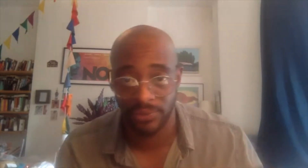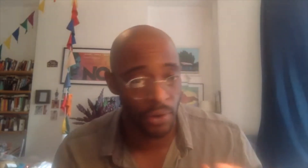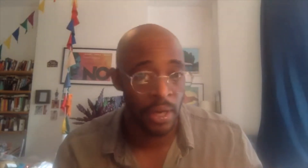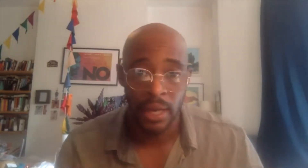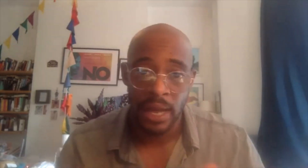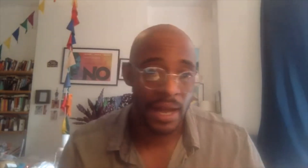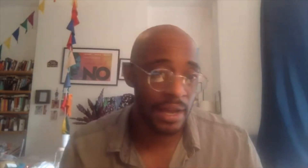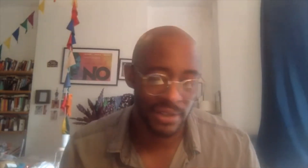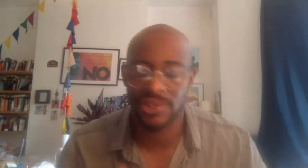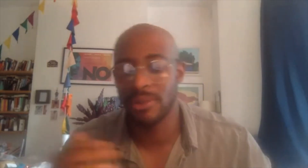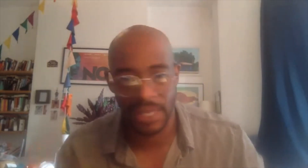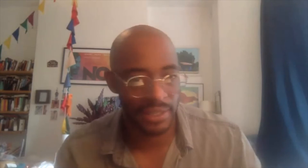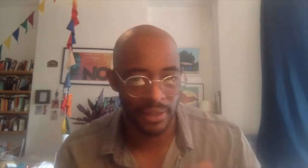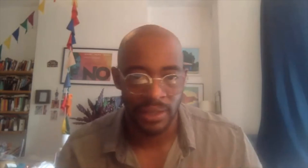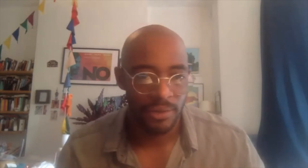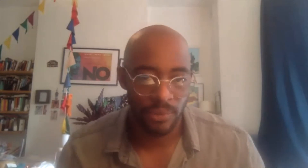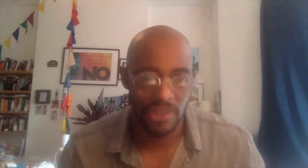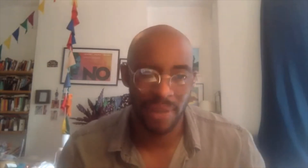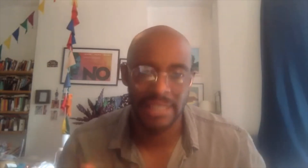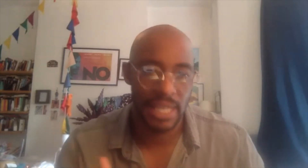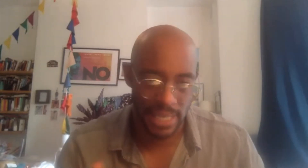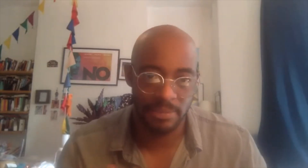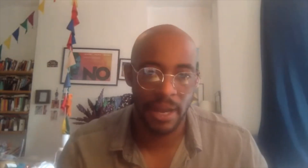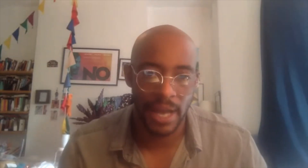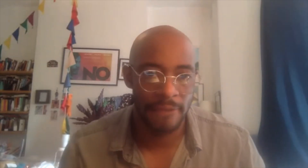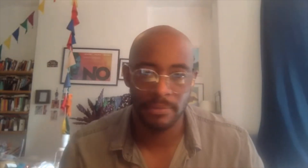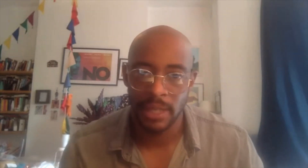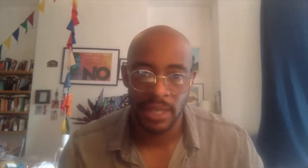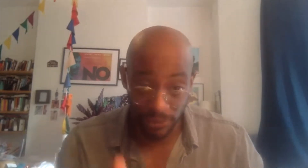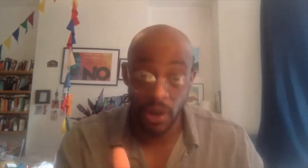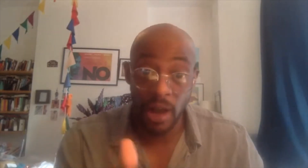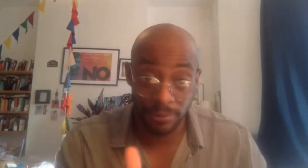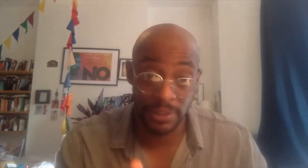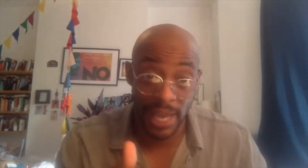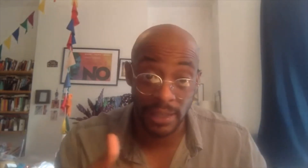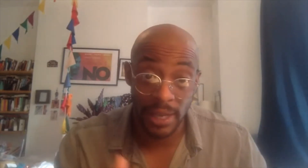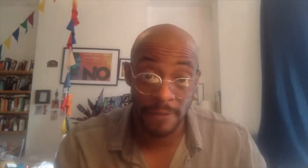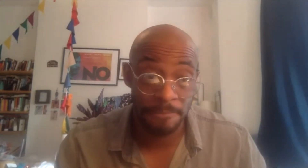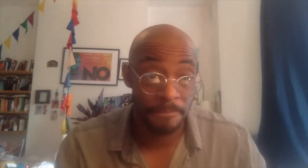for assuming what you might need. But, erm - if you're up for that, erm -